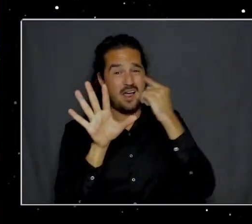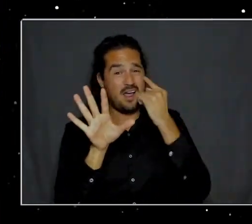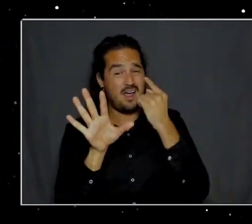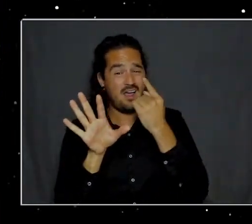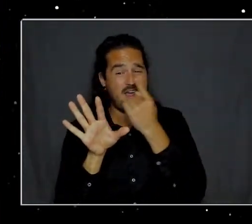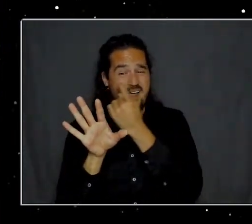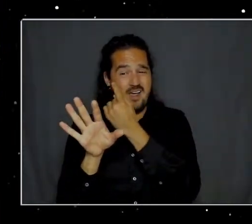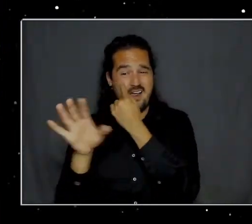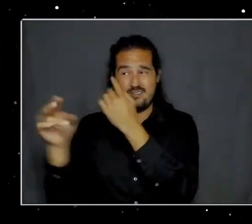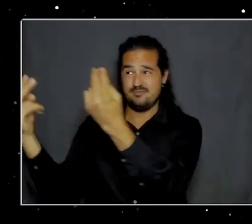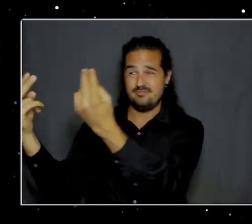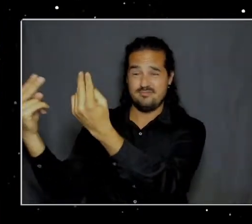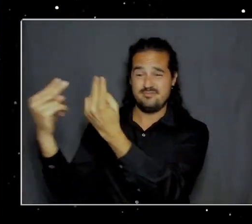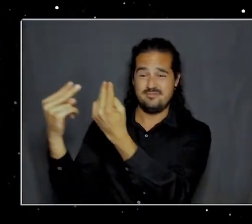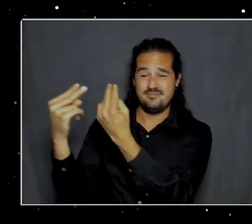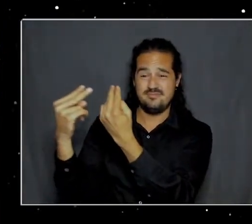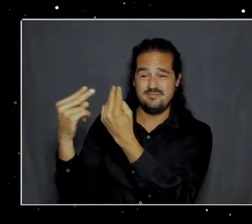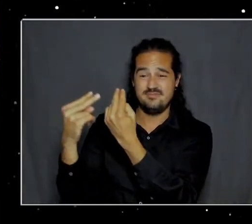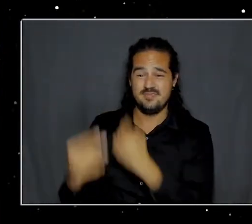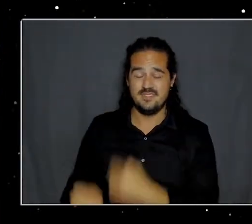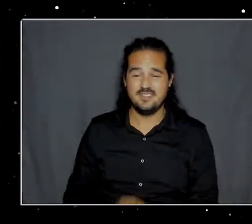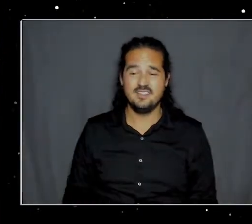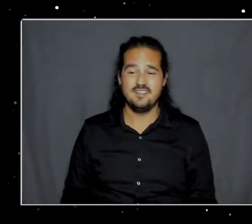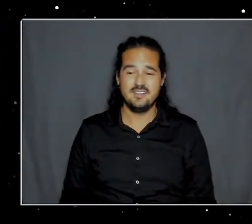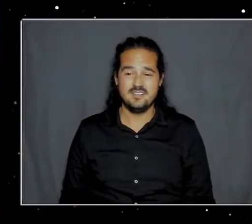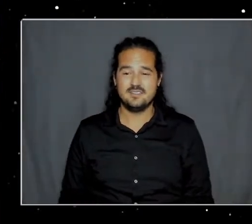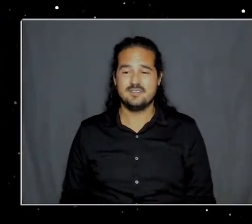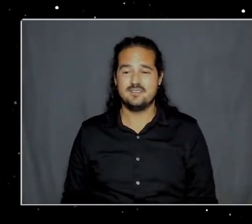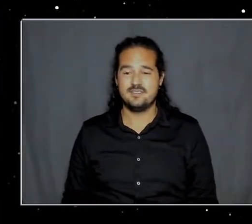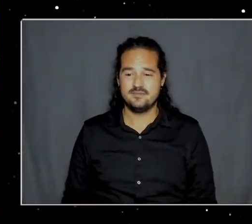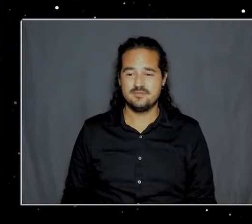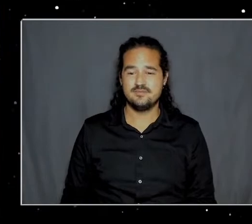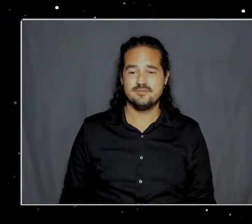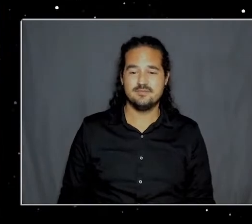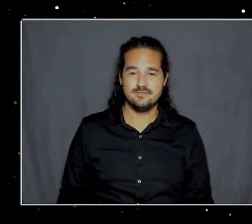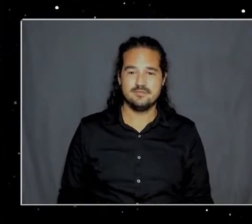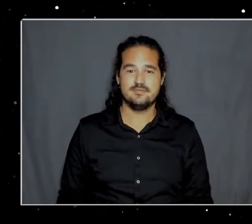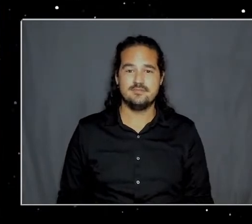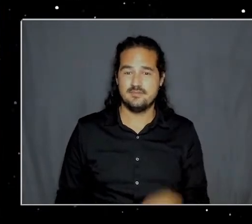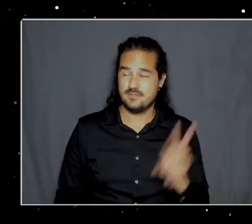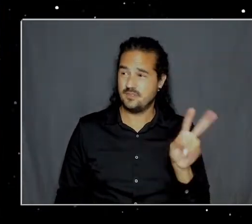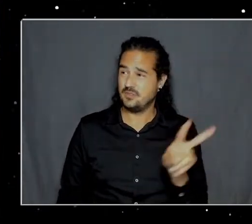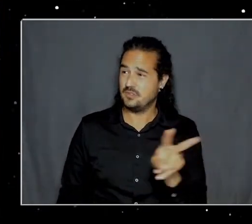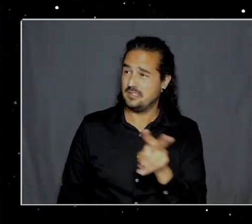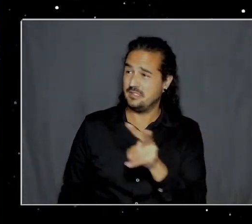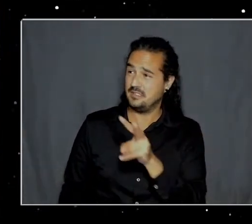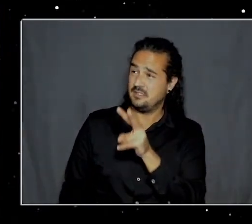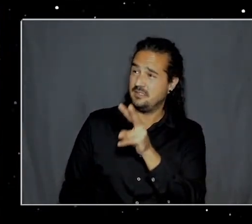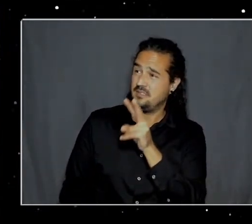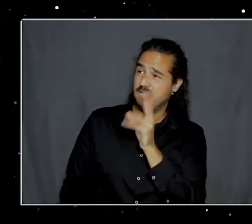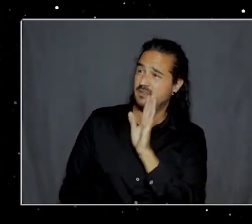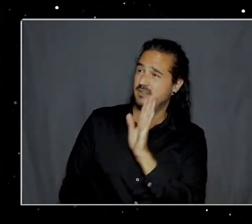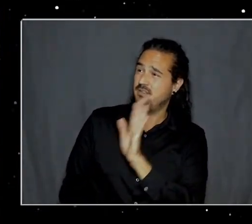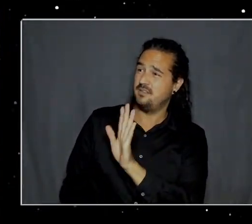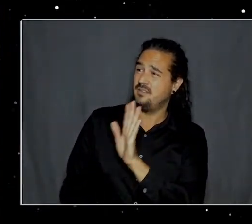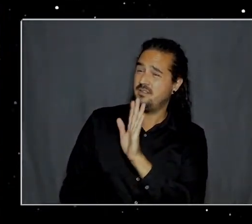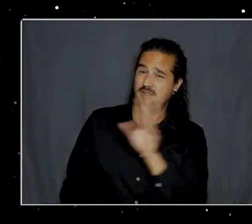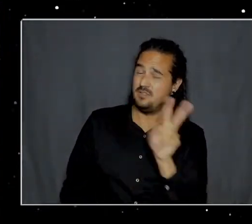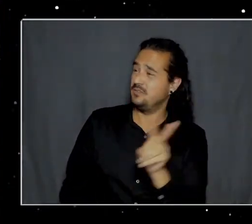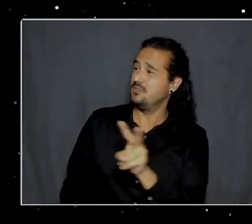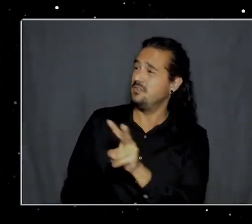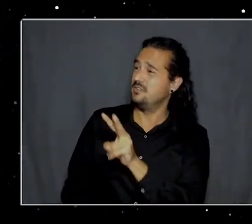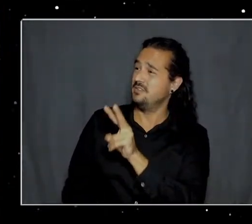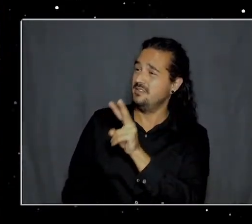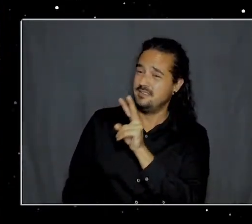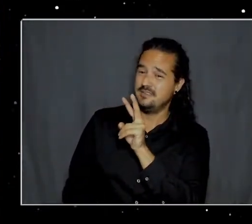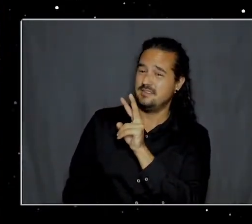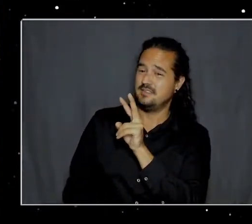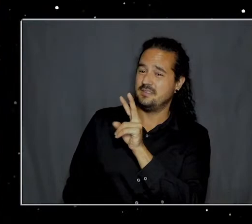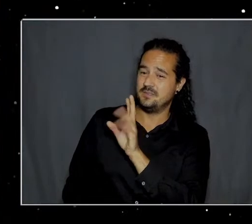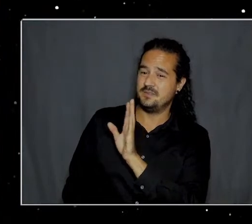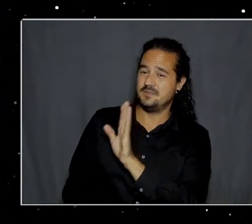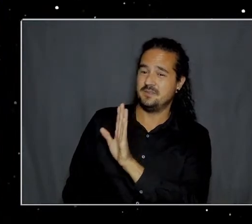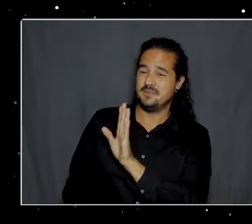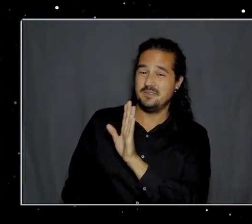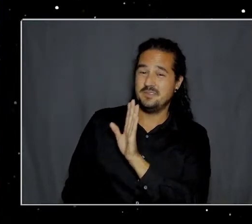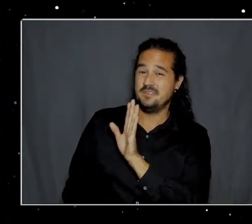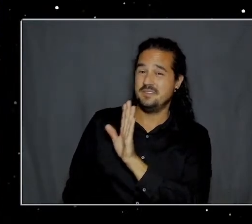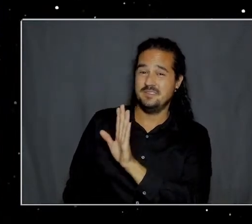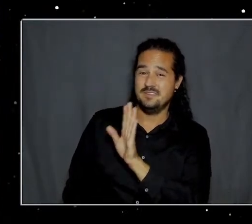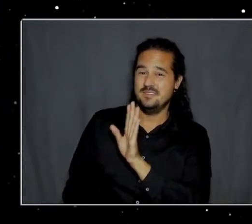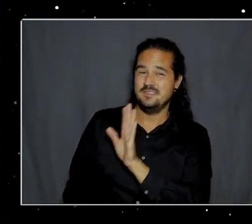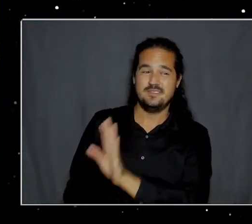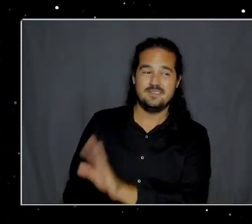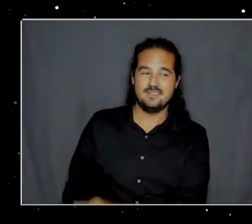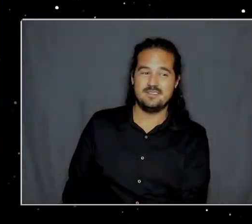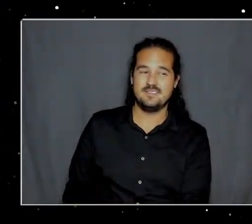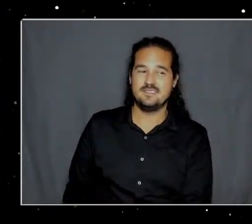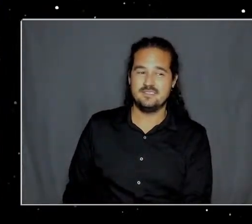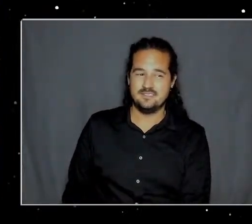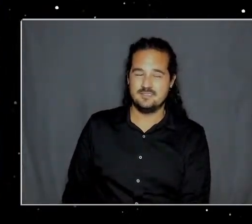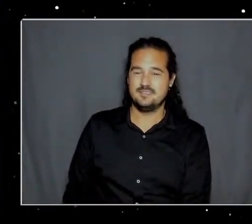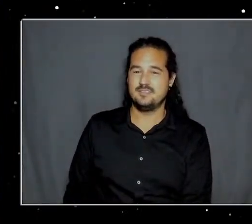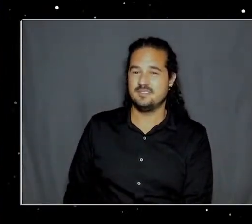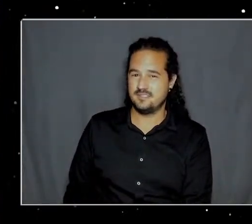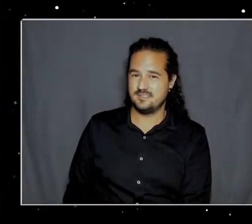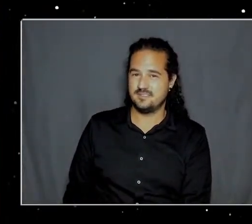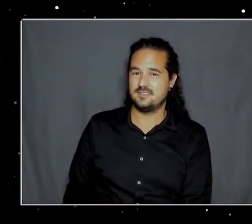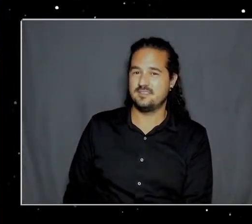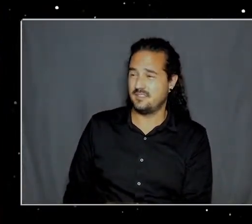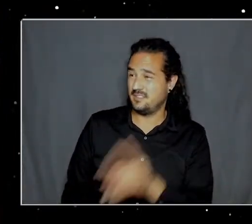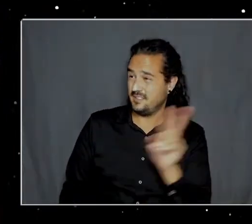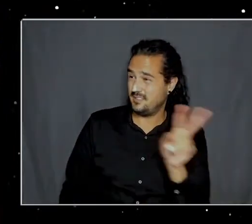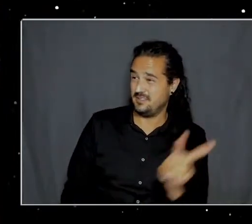EYES